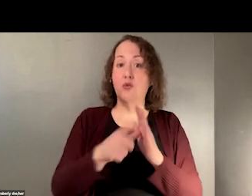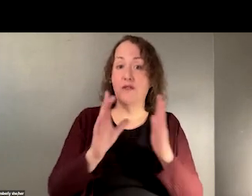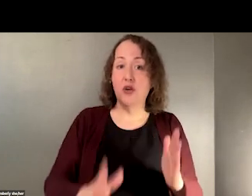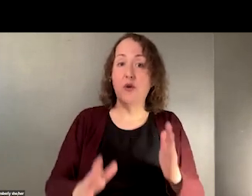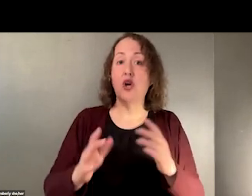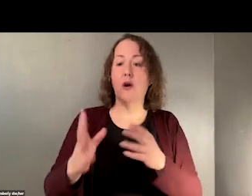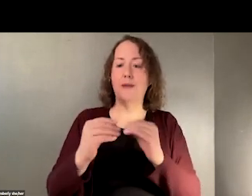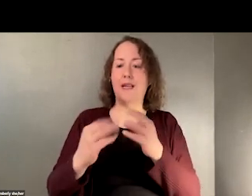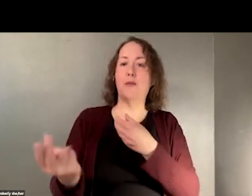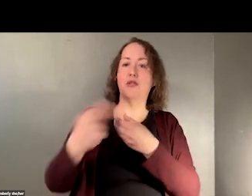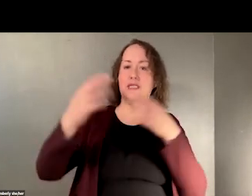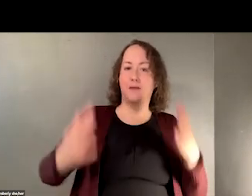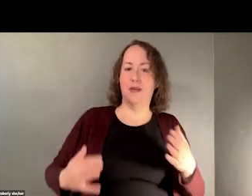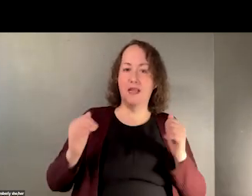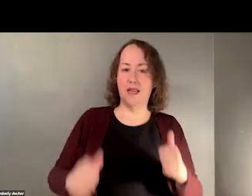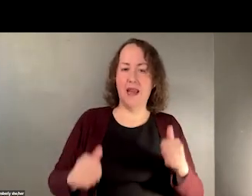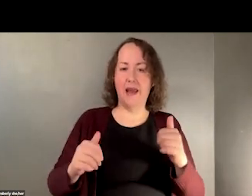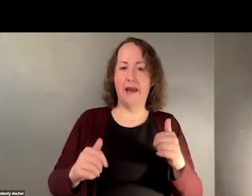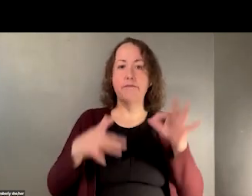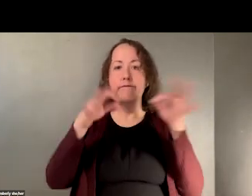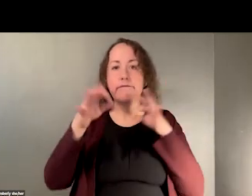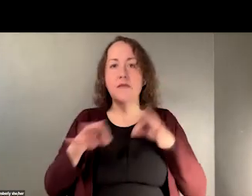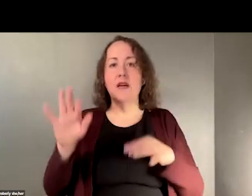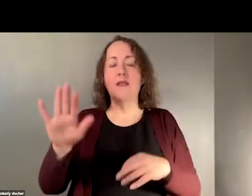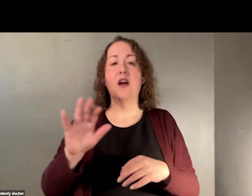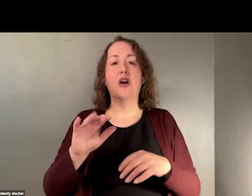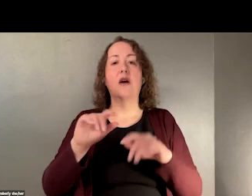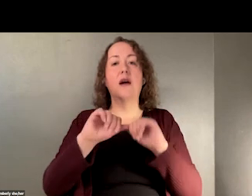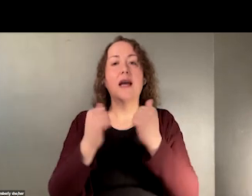to provide organizational affiliations and areas of expertise.